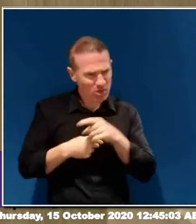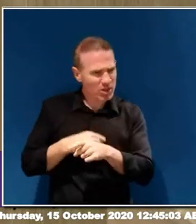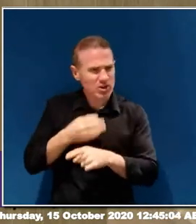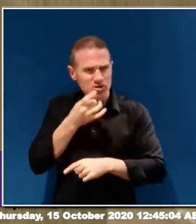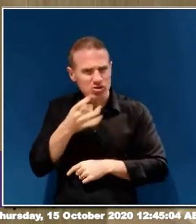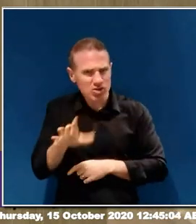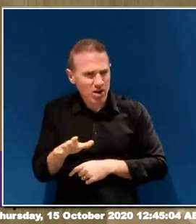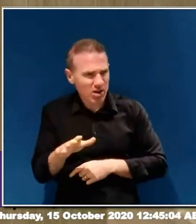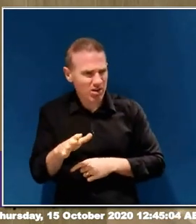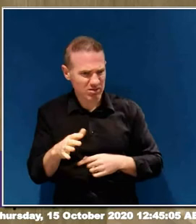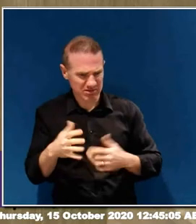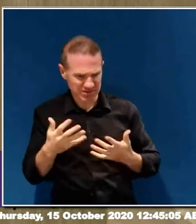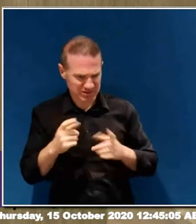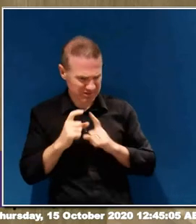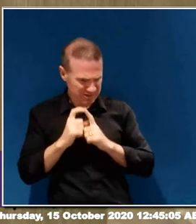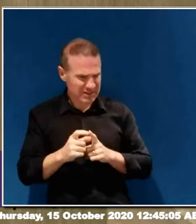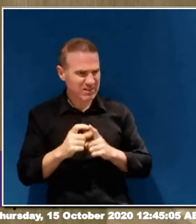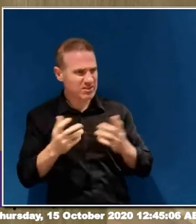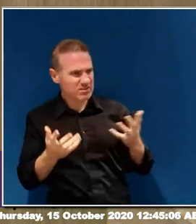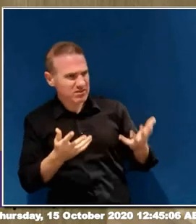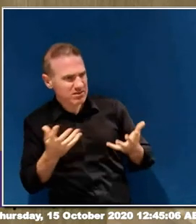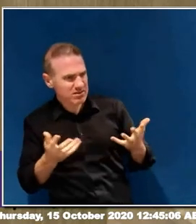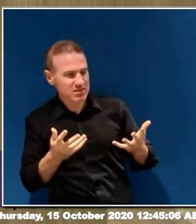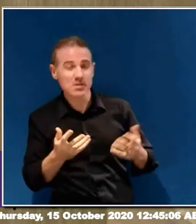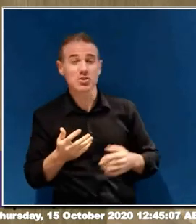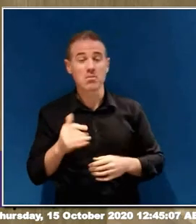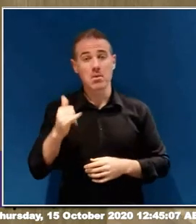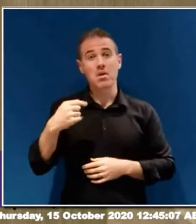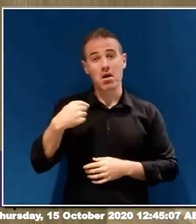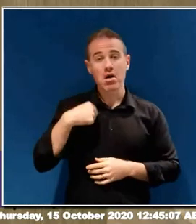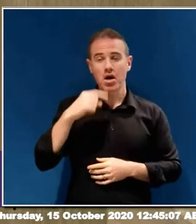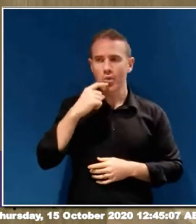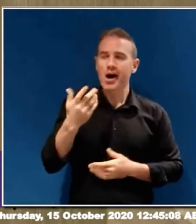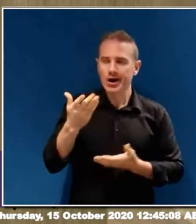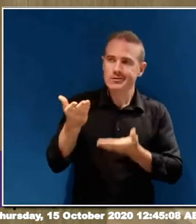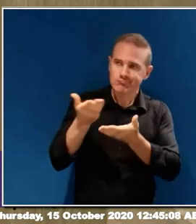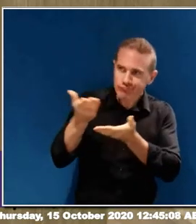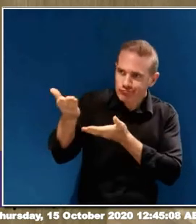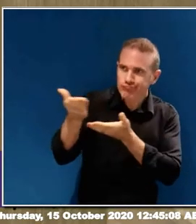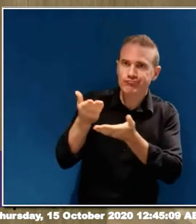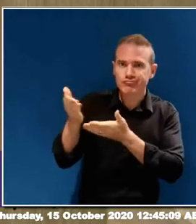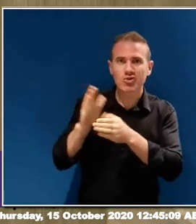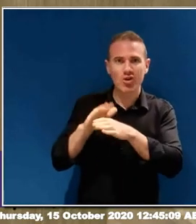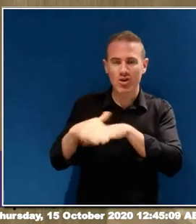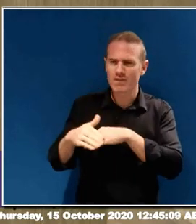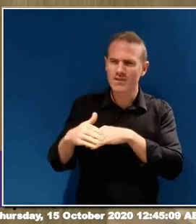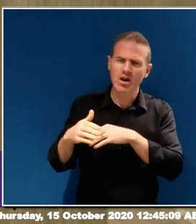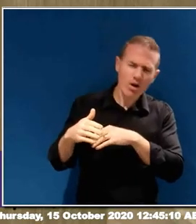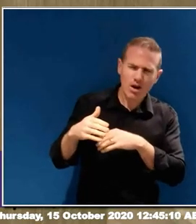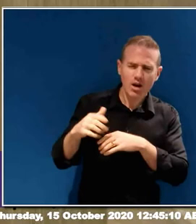And I may talk to them about how are you using your current allocation,